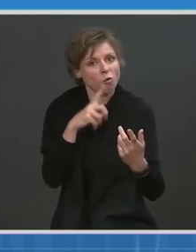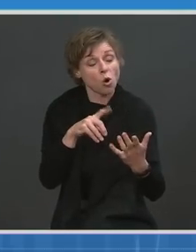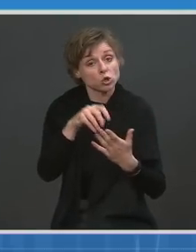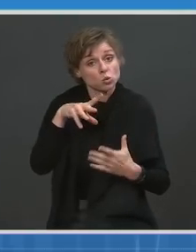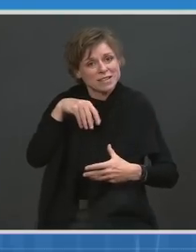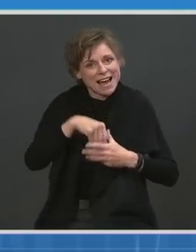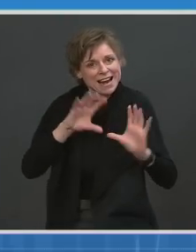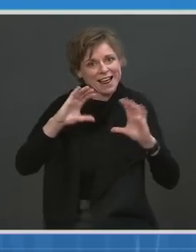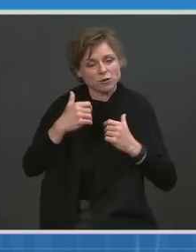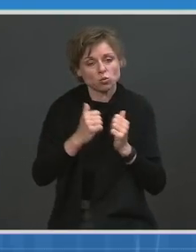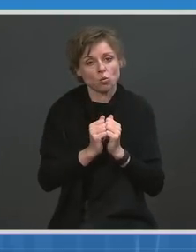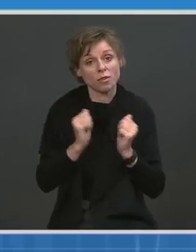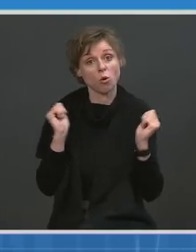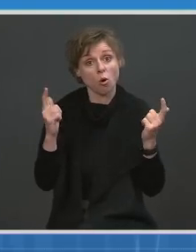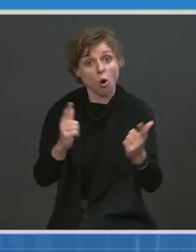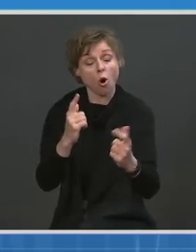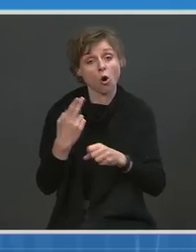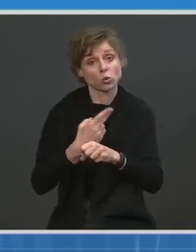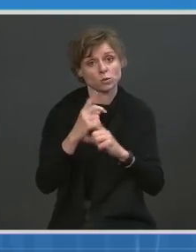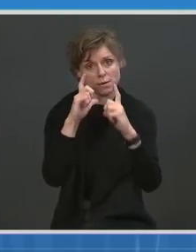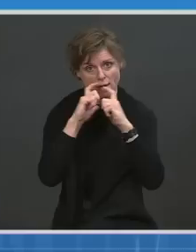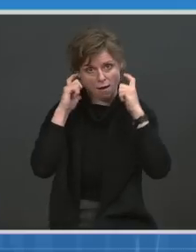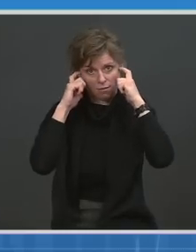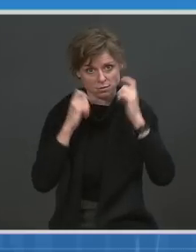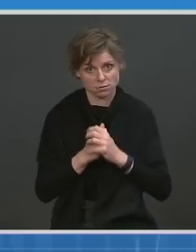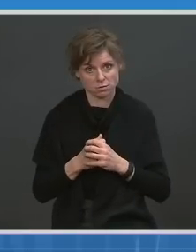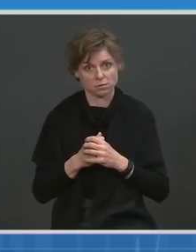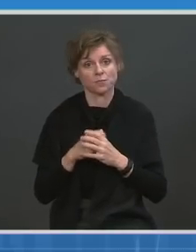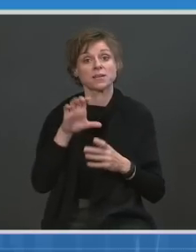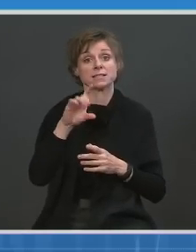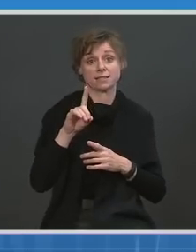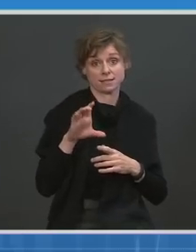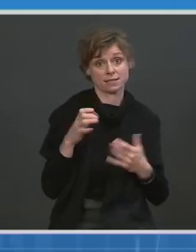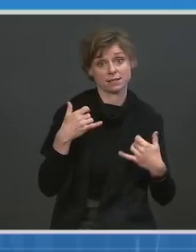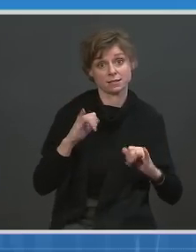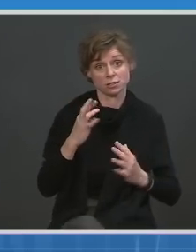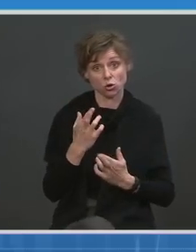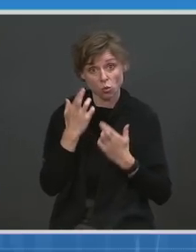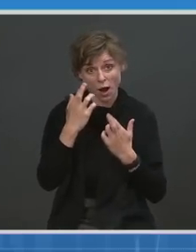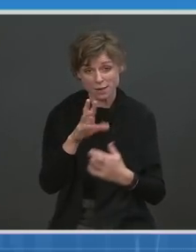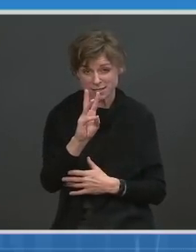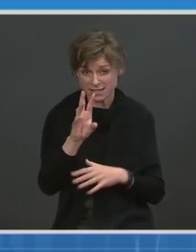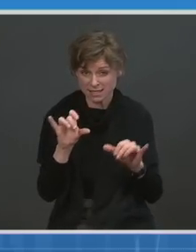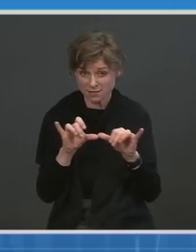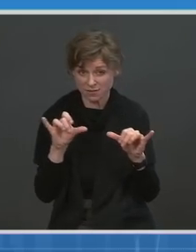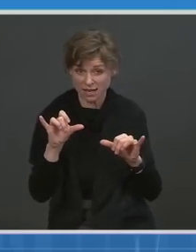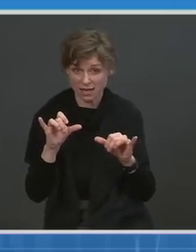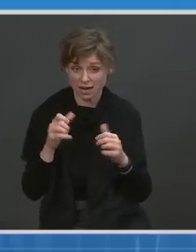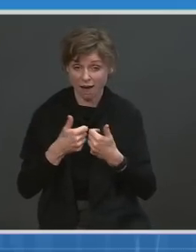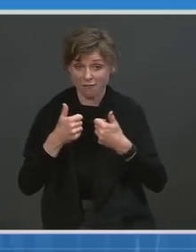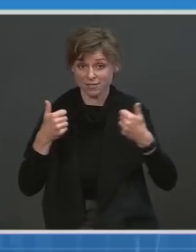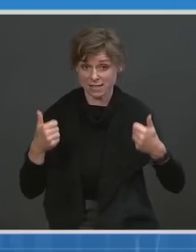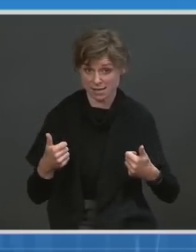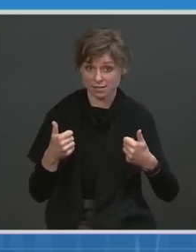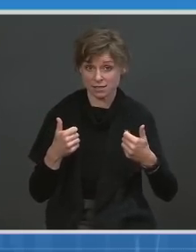CDC continues to recommend at least six feet of distance between teachers and staff and other adults in the school buildings